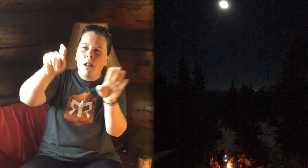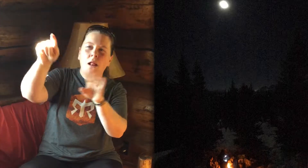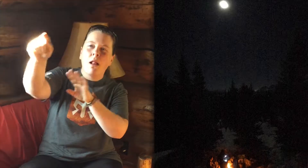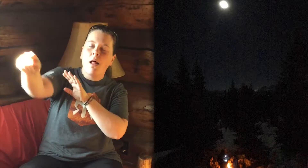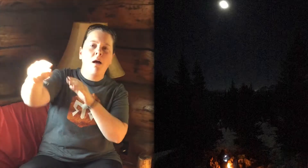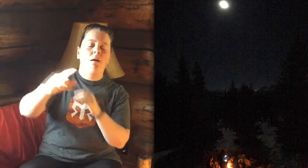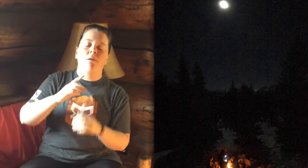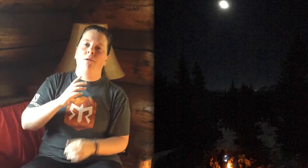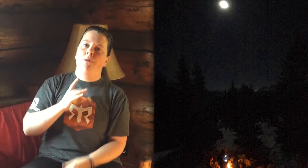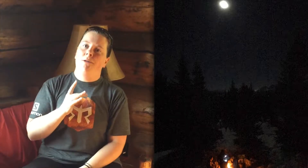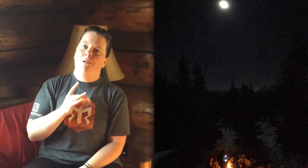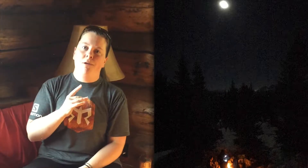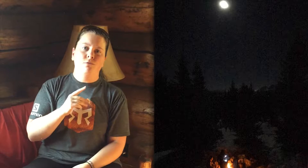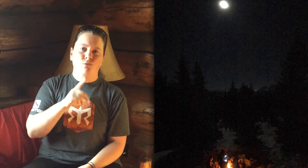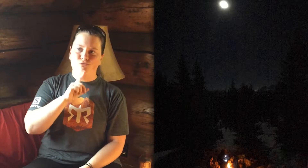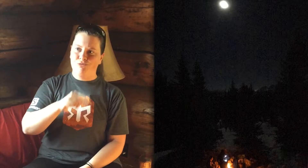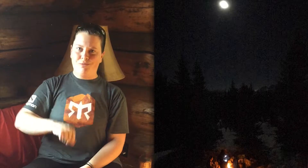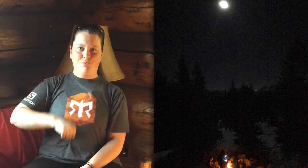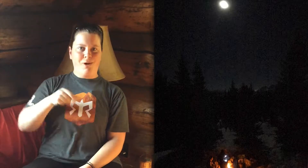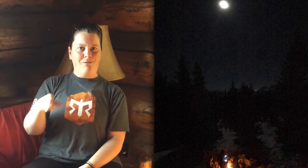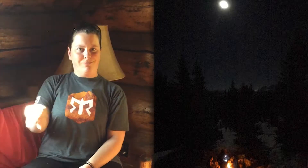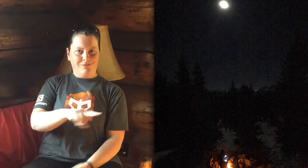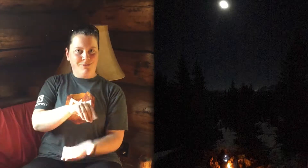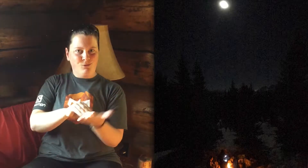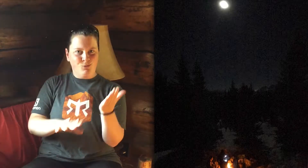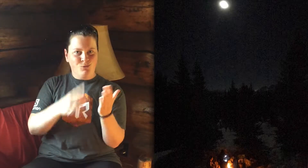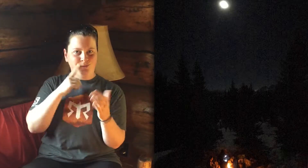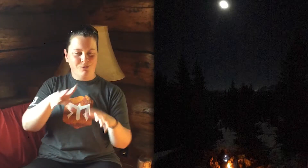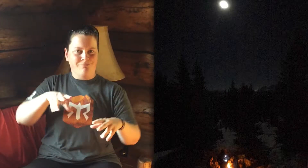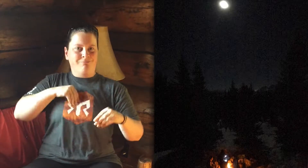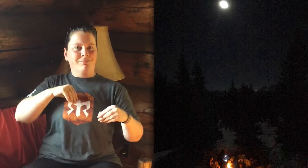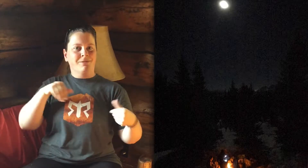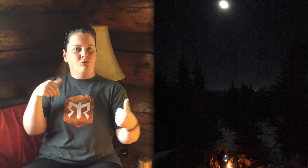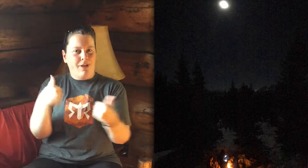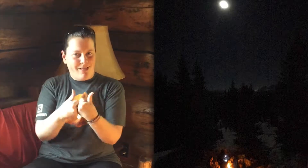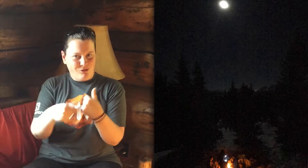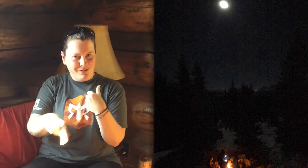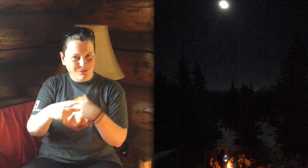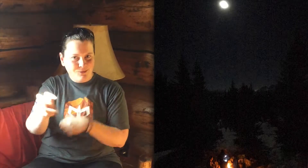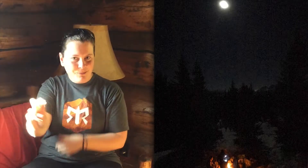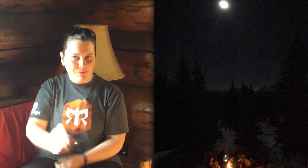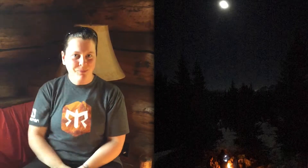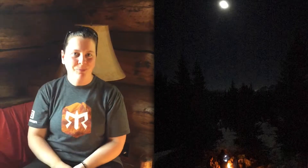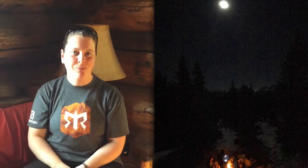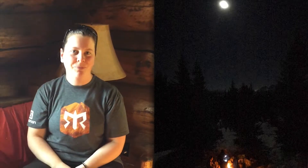The outline of the mountains was wonderful. I was really proud of all of the students for accepting that challenge.